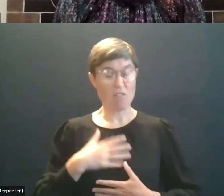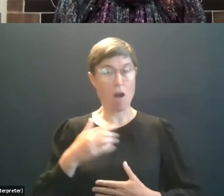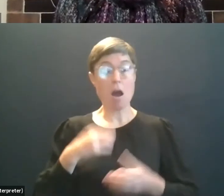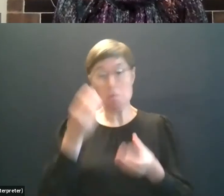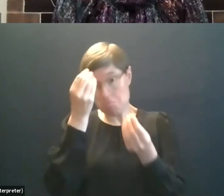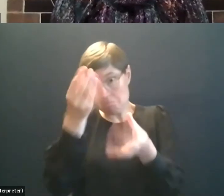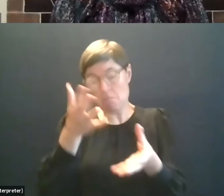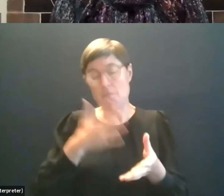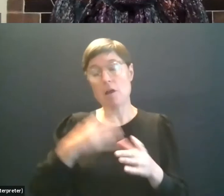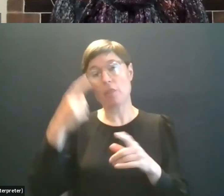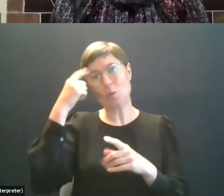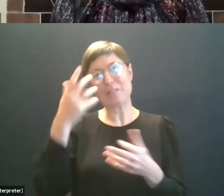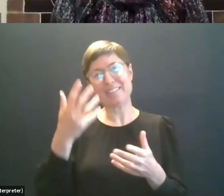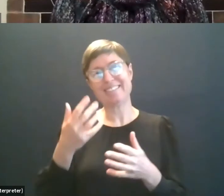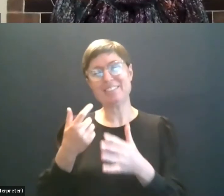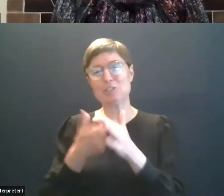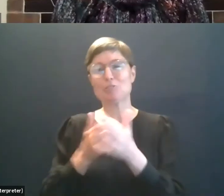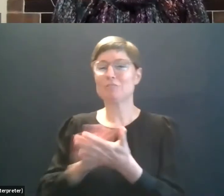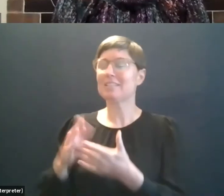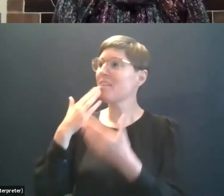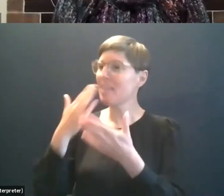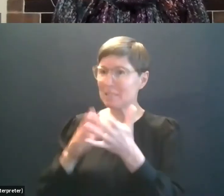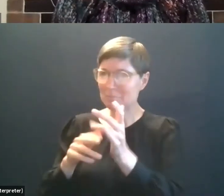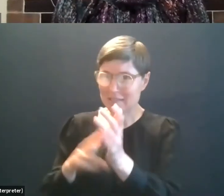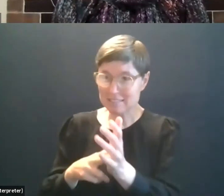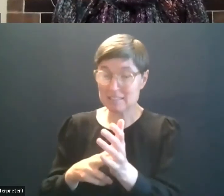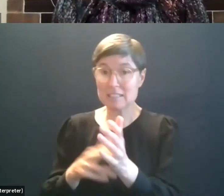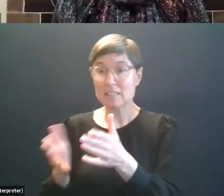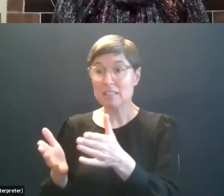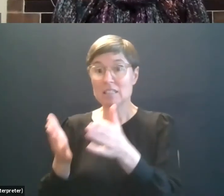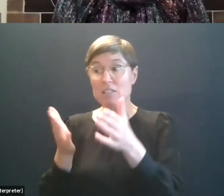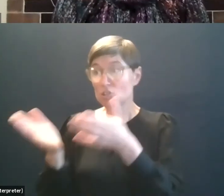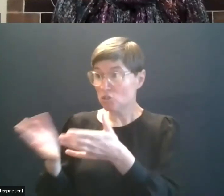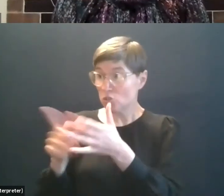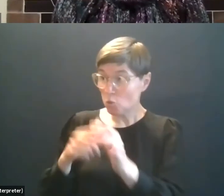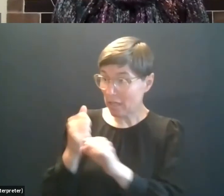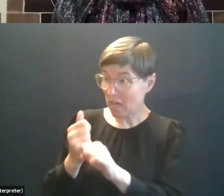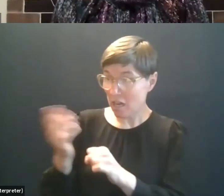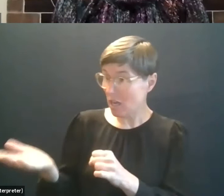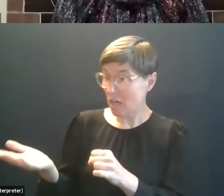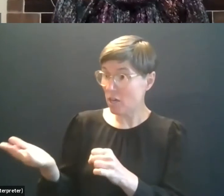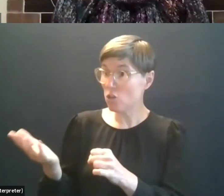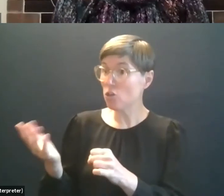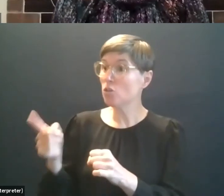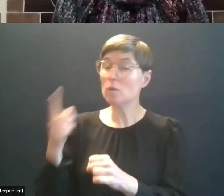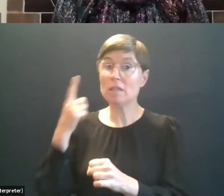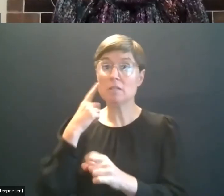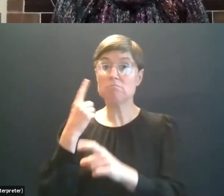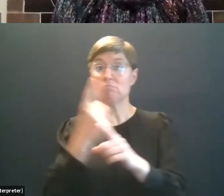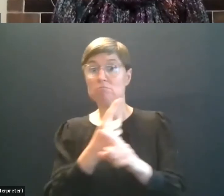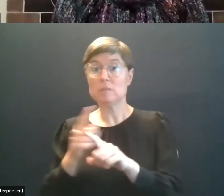Thanks so much, Martin. Julia, do you hear this refrain around self-care